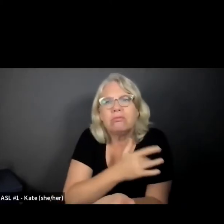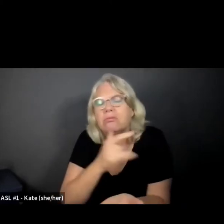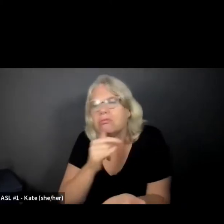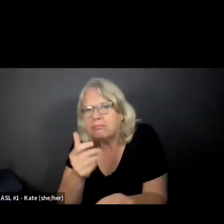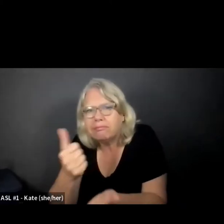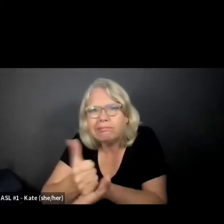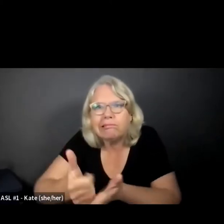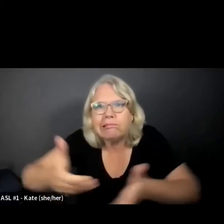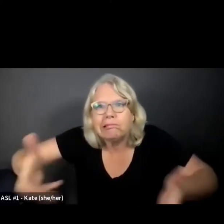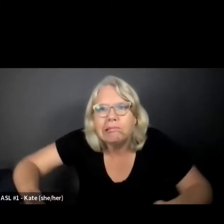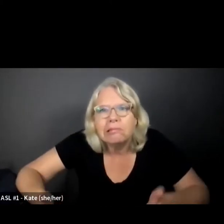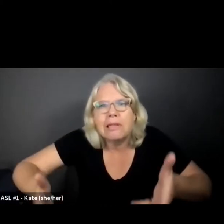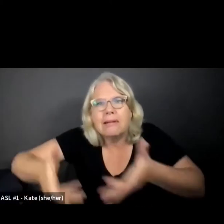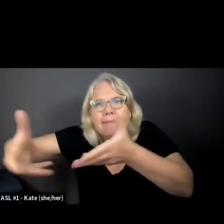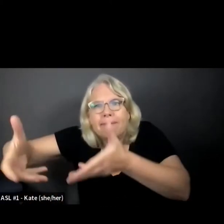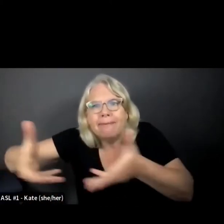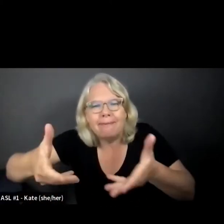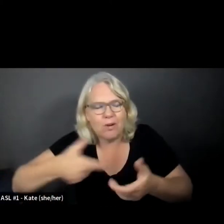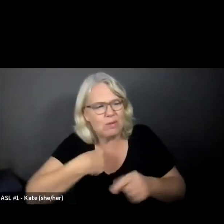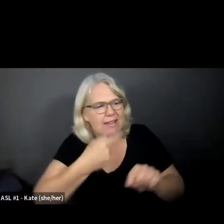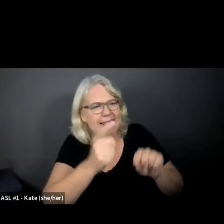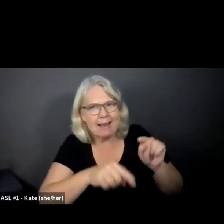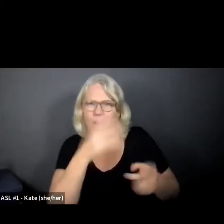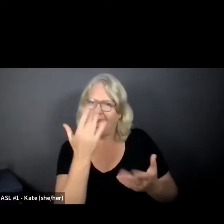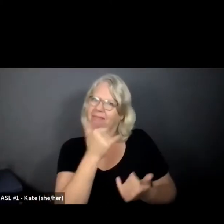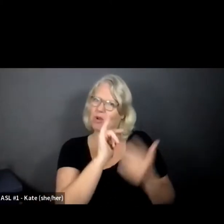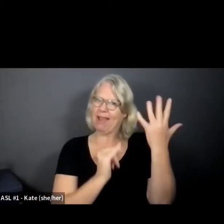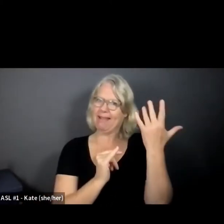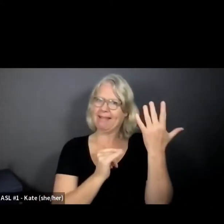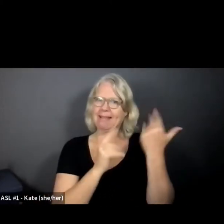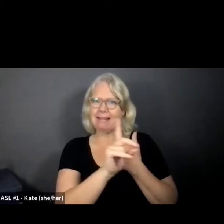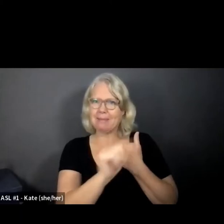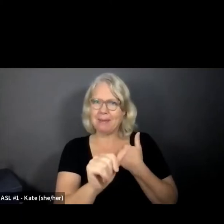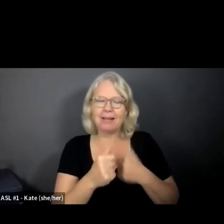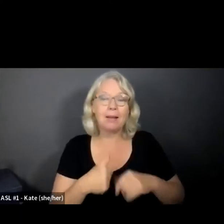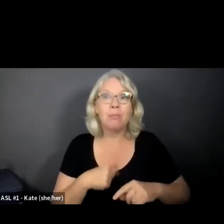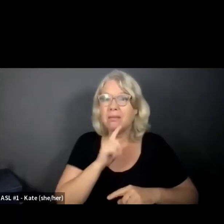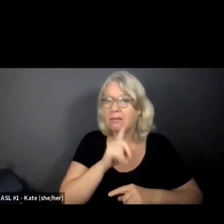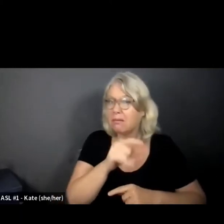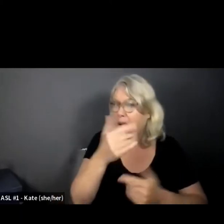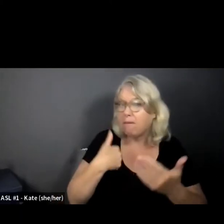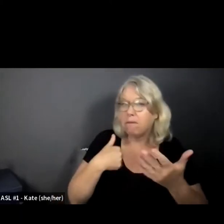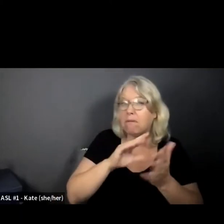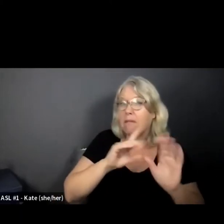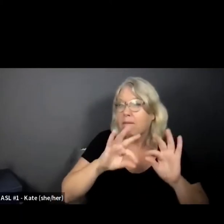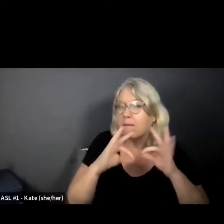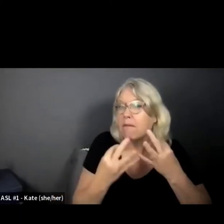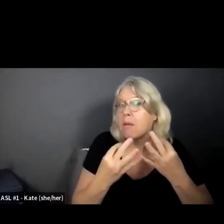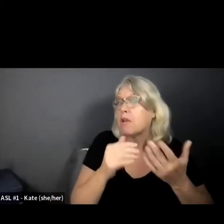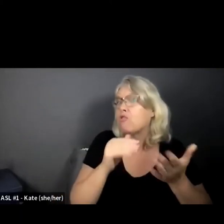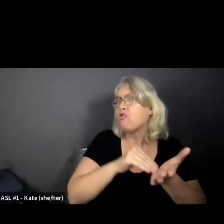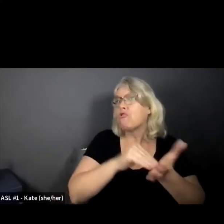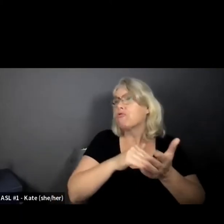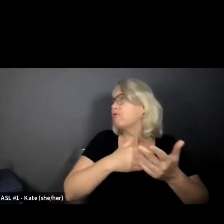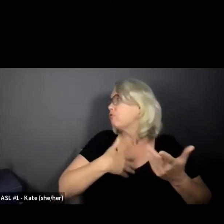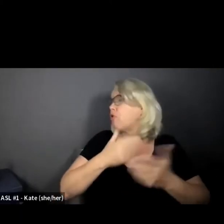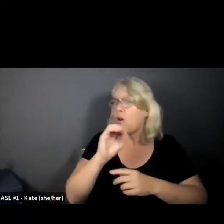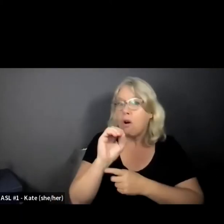HOWEVER, THE EVIDENCE OF CINDY'S DOCTORS, HER FORMER EMPLOYERS AND OCCUPATIONAL THERAPIST